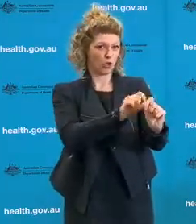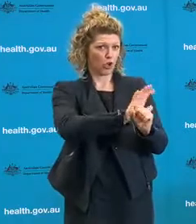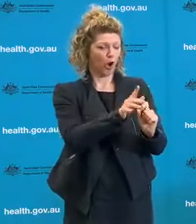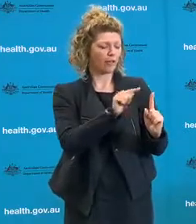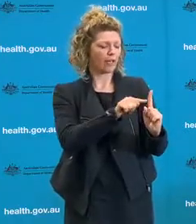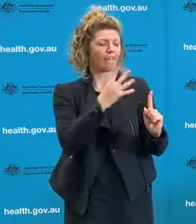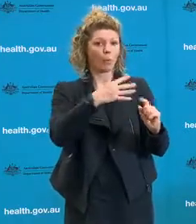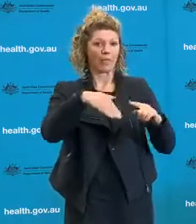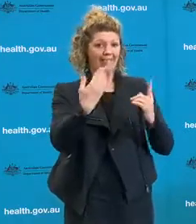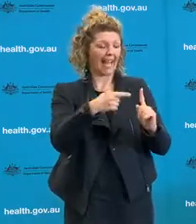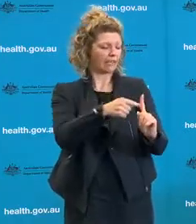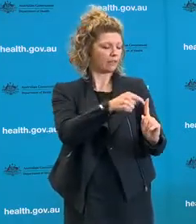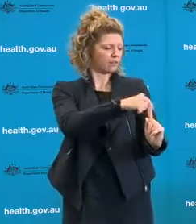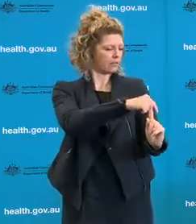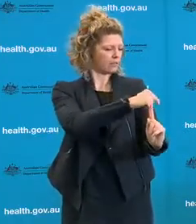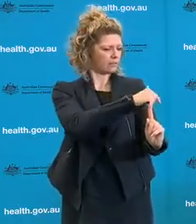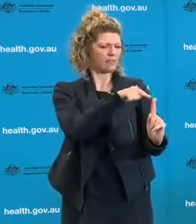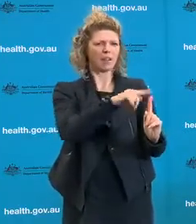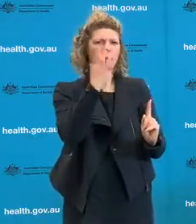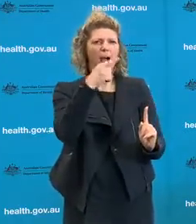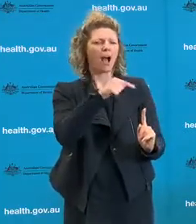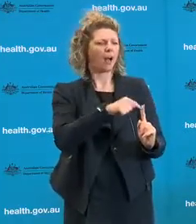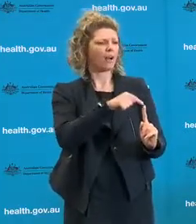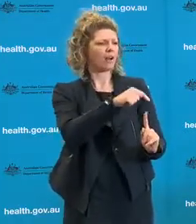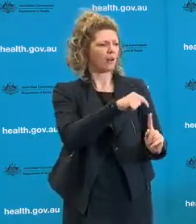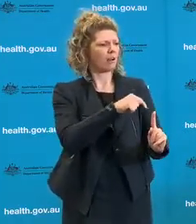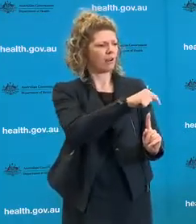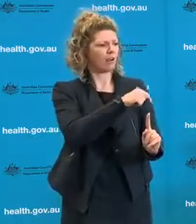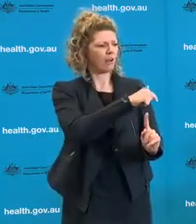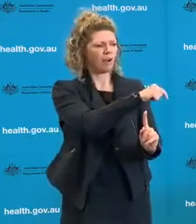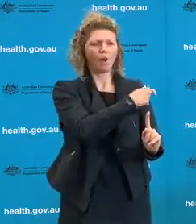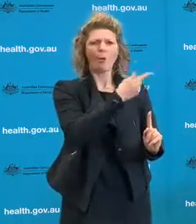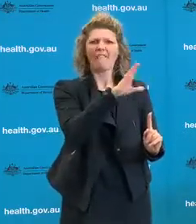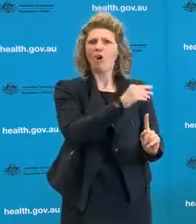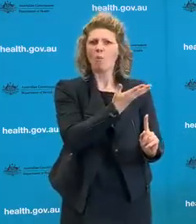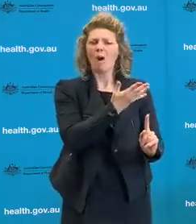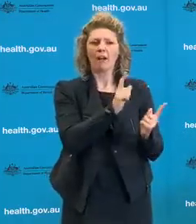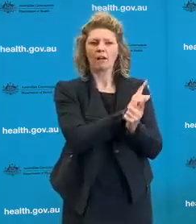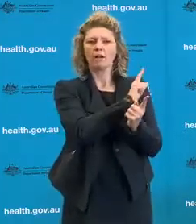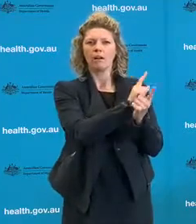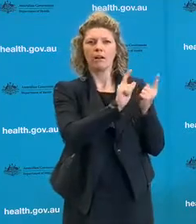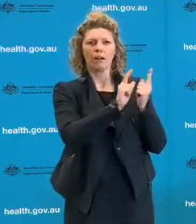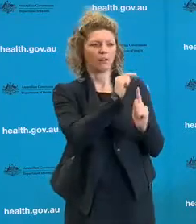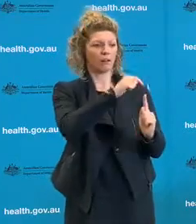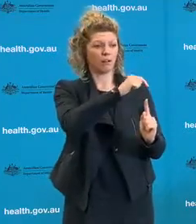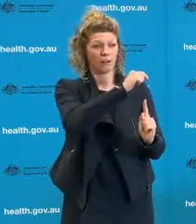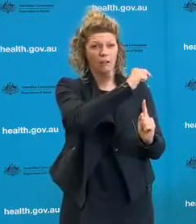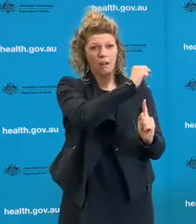done in New South Wales and likely also in Victoria, you would test those contacts, what we call the upstream